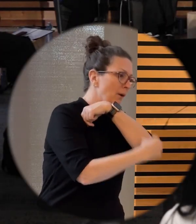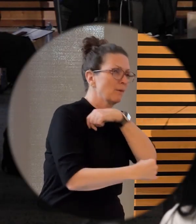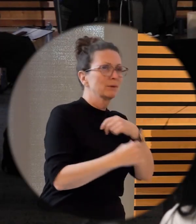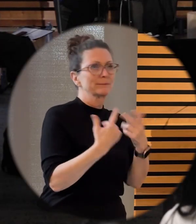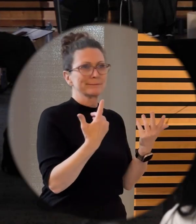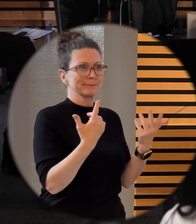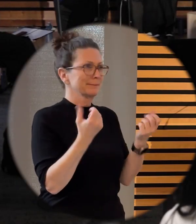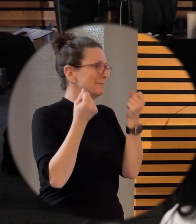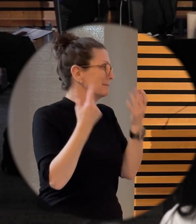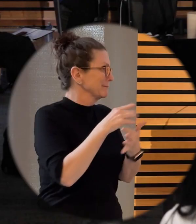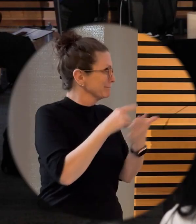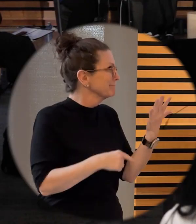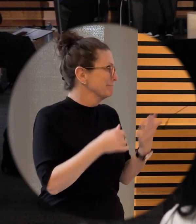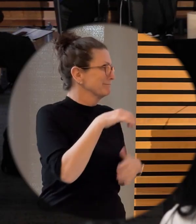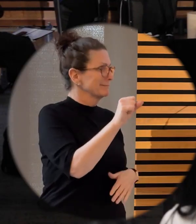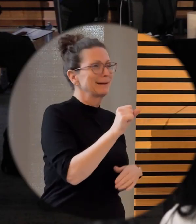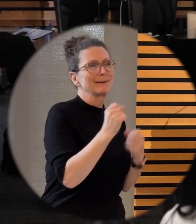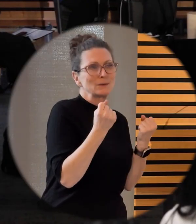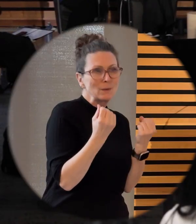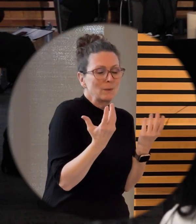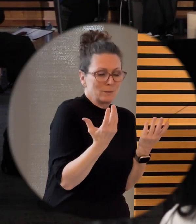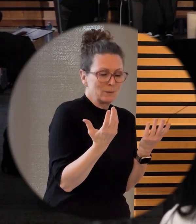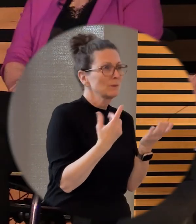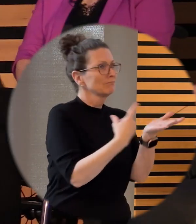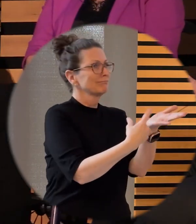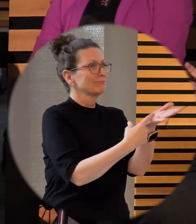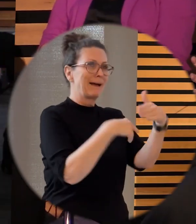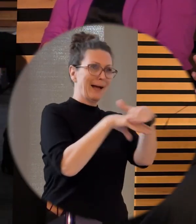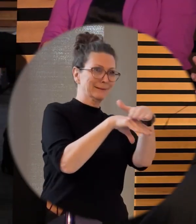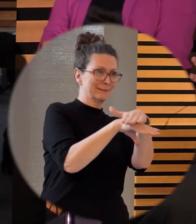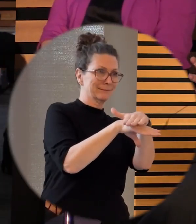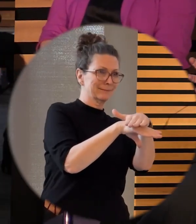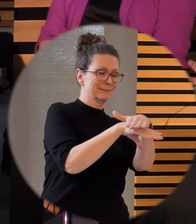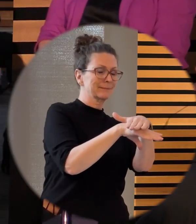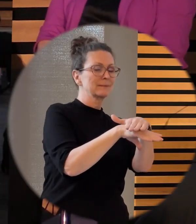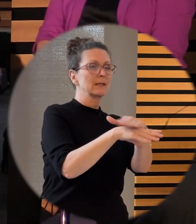geography which can also play a part of it. And so in having a conversation about accessibility